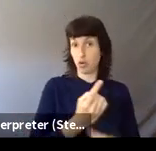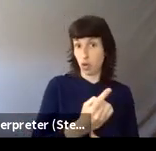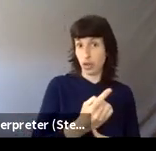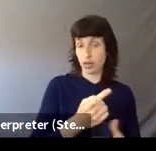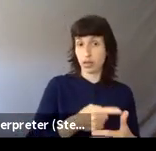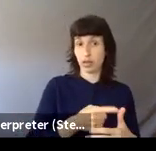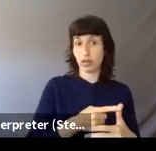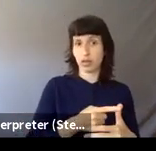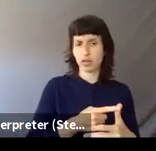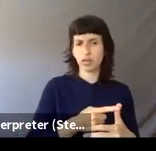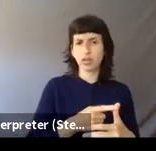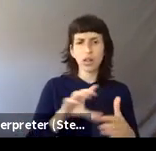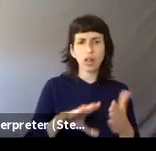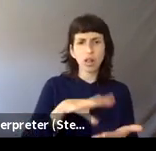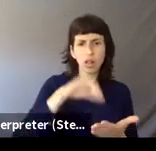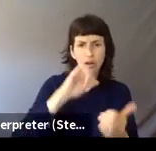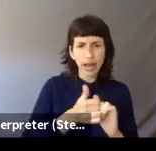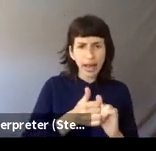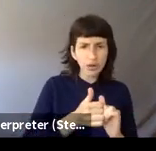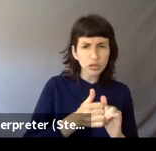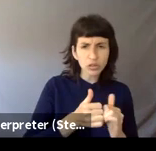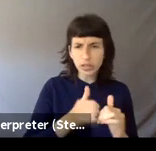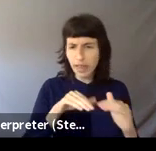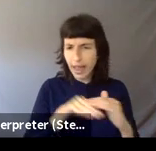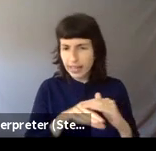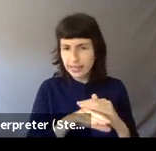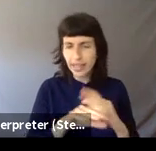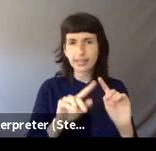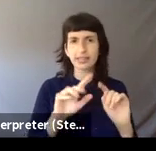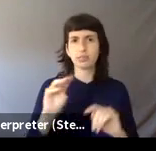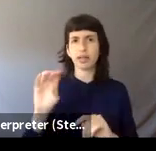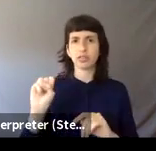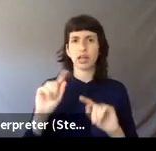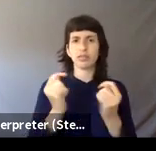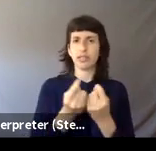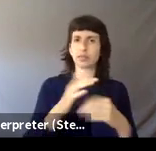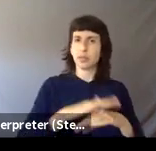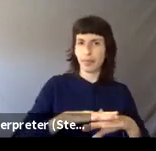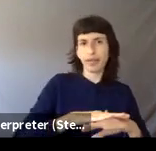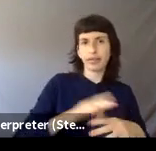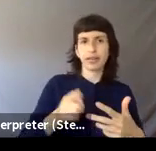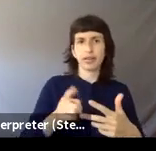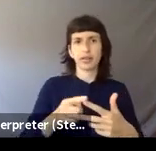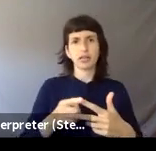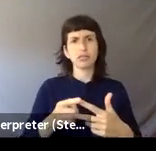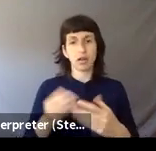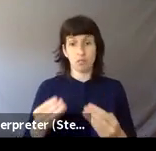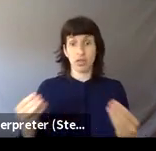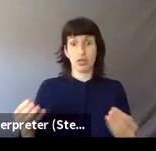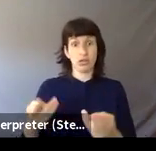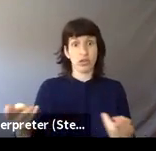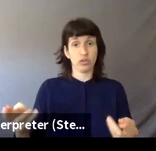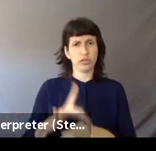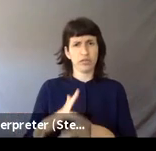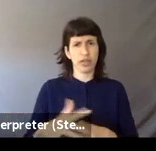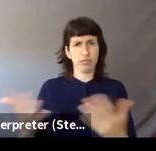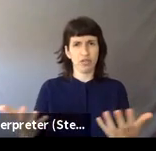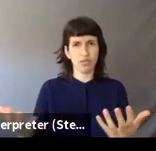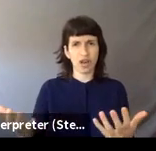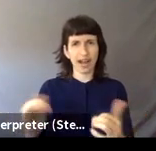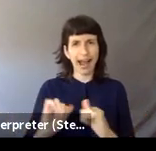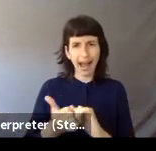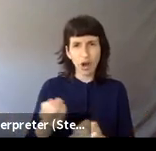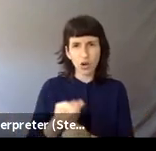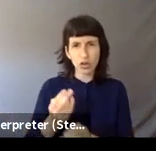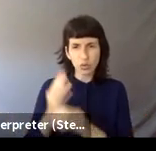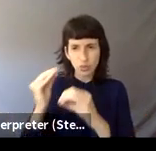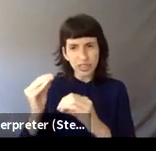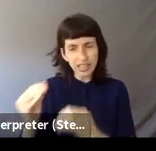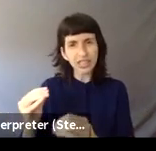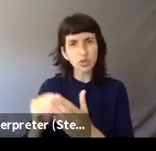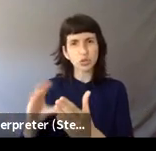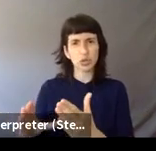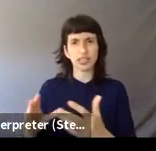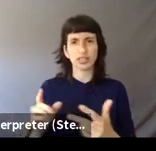Just a quick review of where we've been and what we're going to cover today.